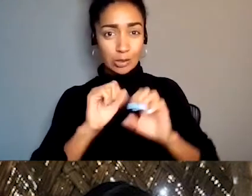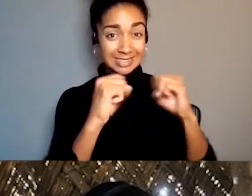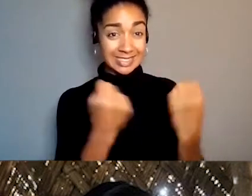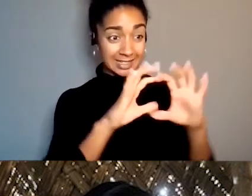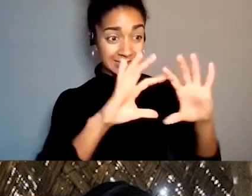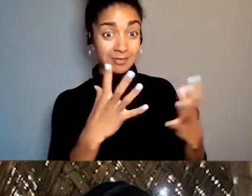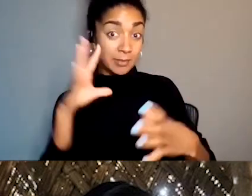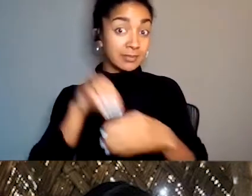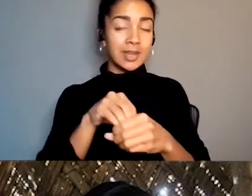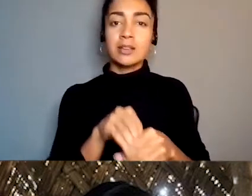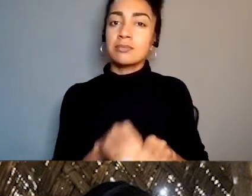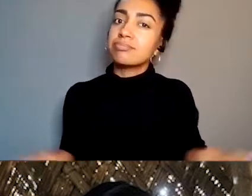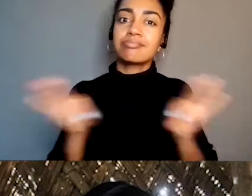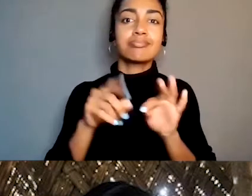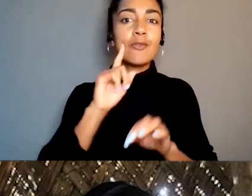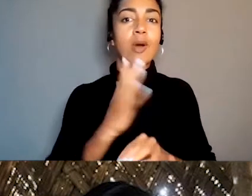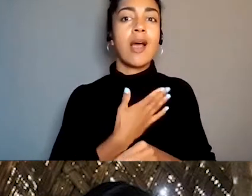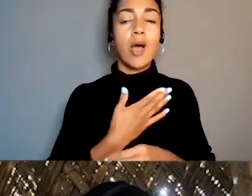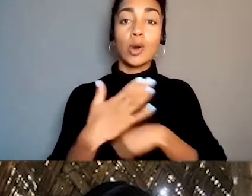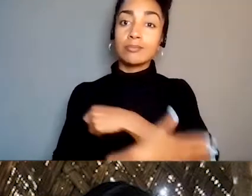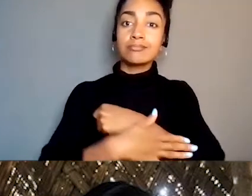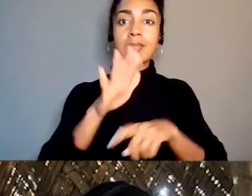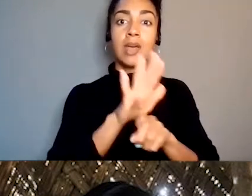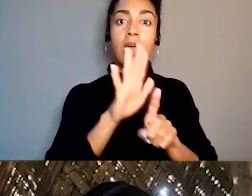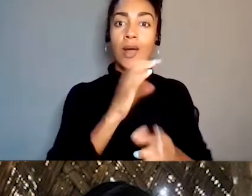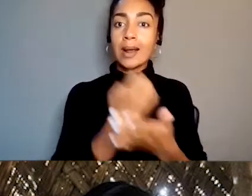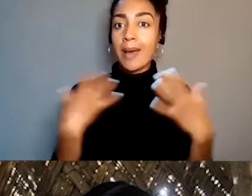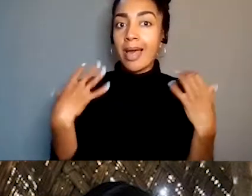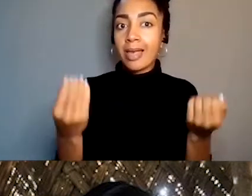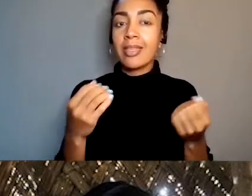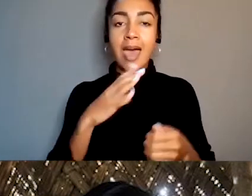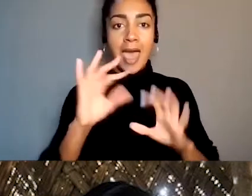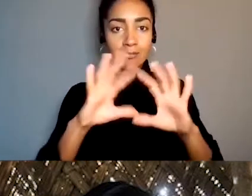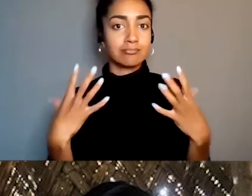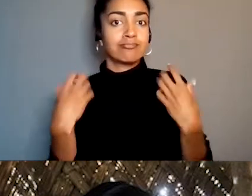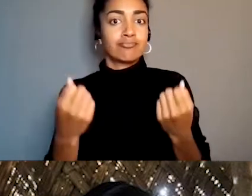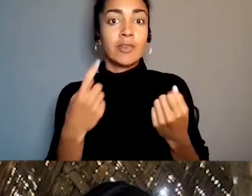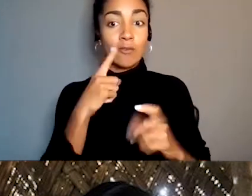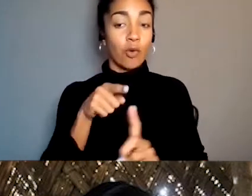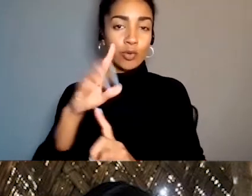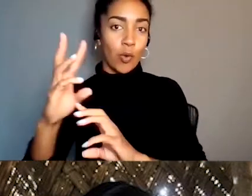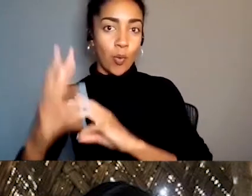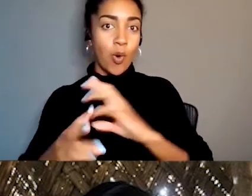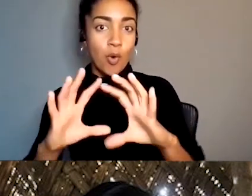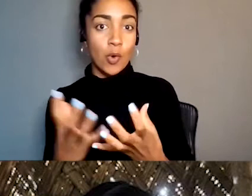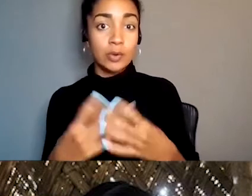health, and security of our nation and of the world. The forthcoming strategy will lay out the Biden-Harris Administration's vision of how we will advance the rights and opportunities of women